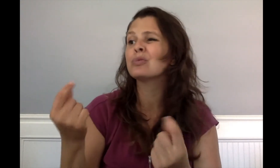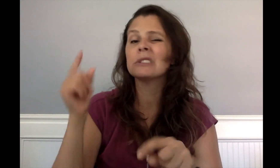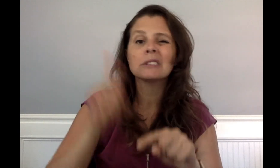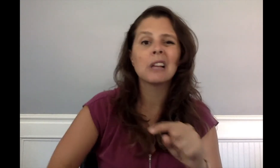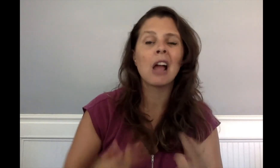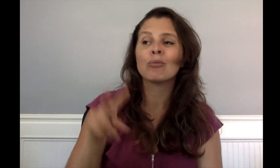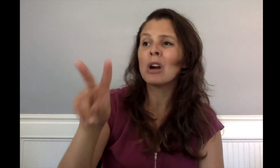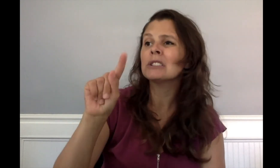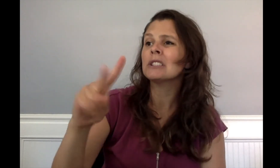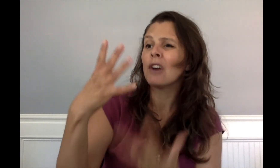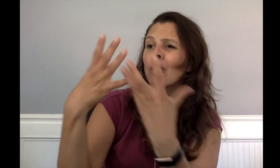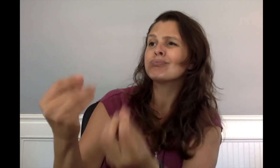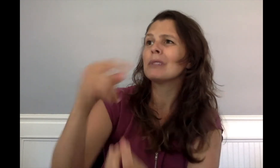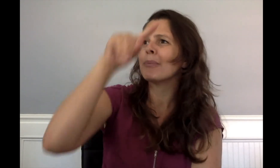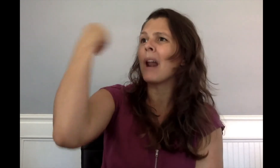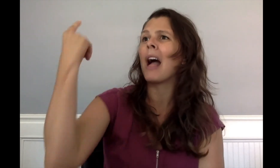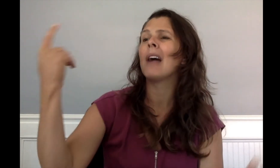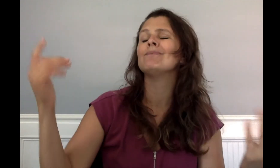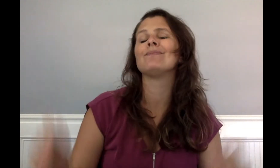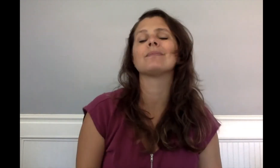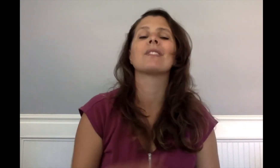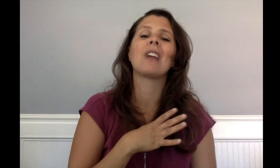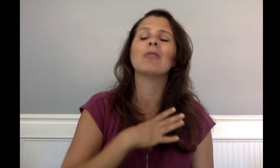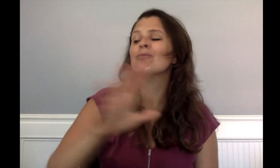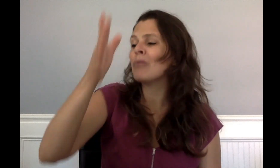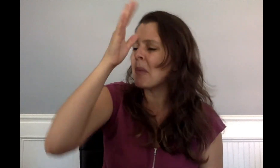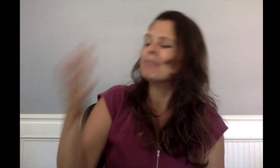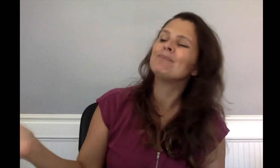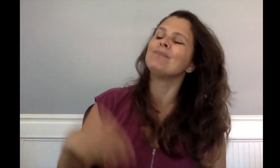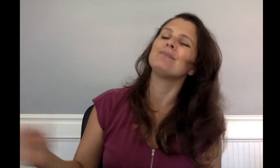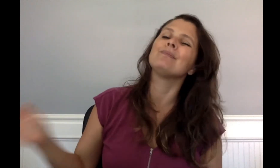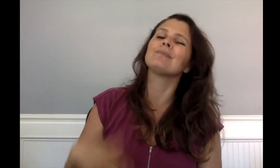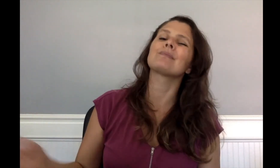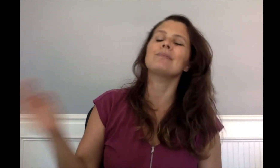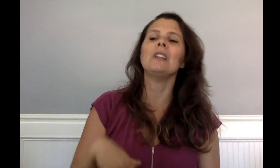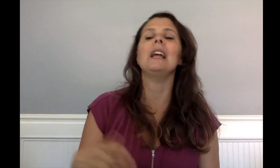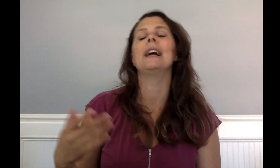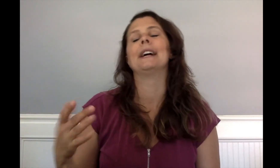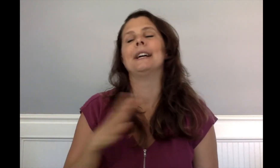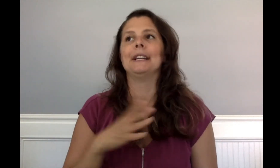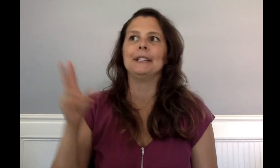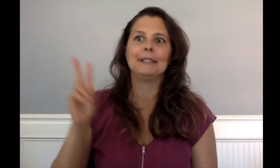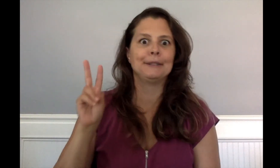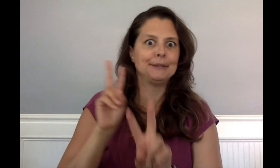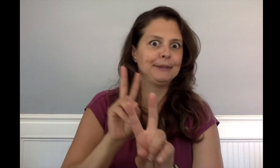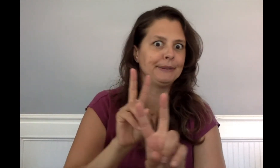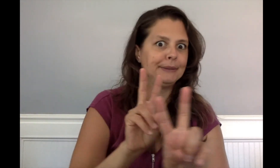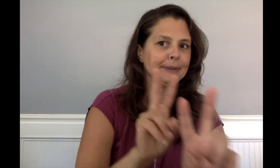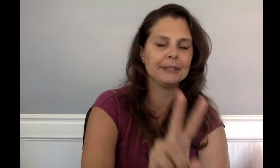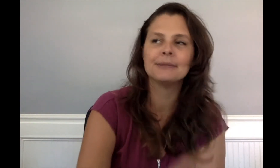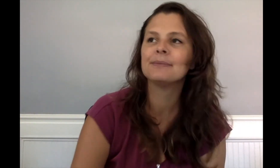We have nothing else better to do. Come on, Irving!"